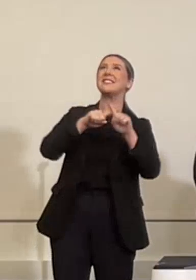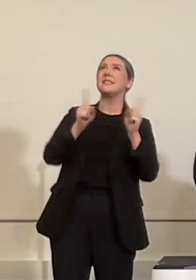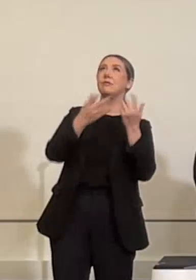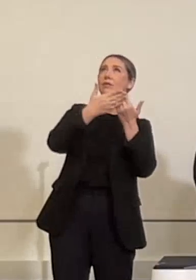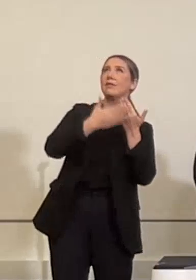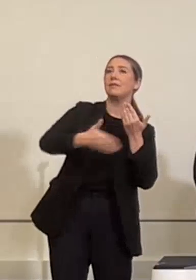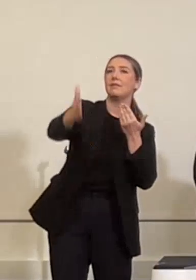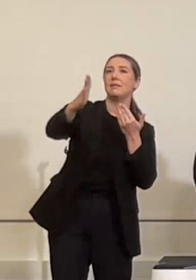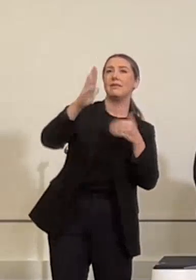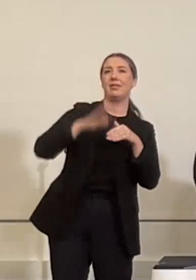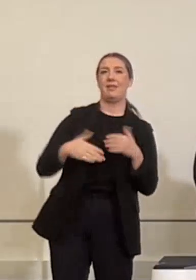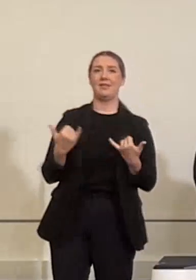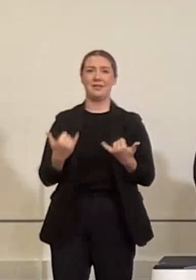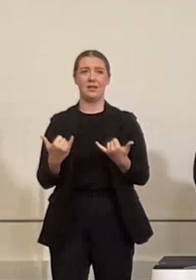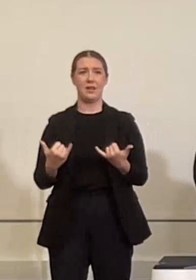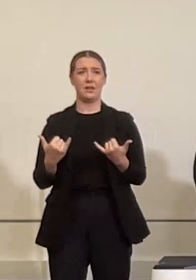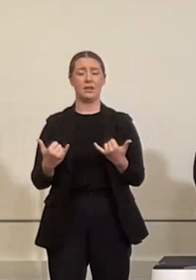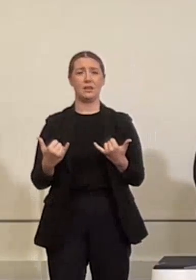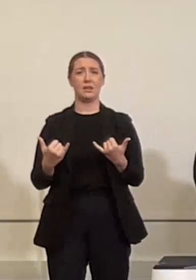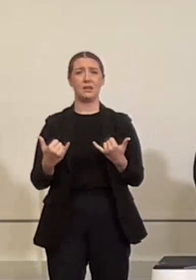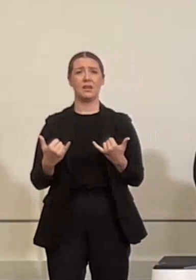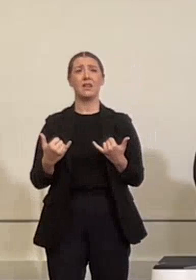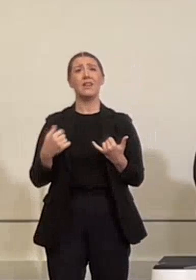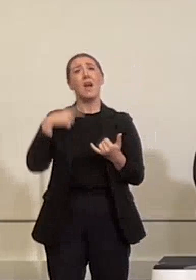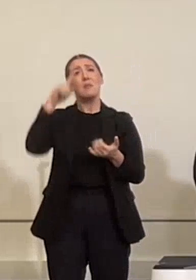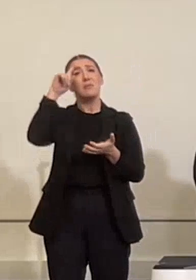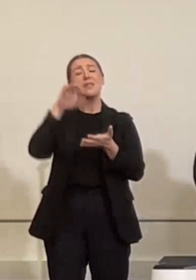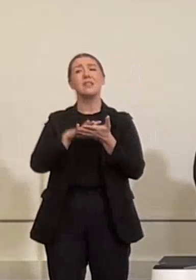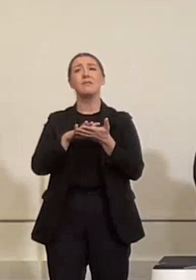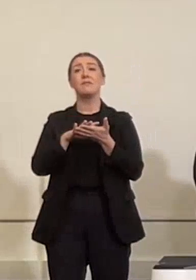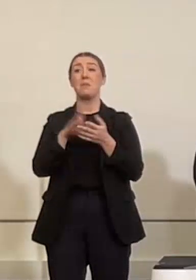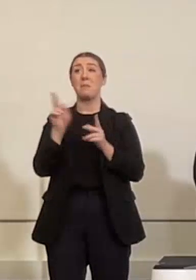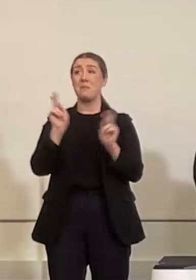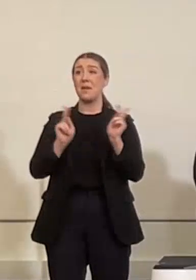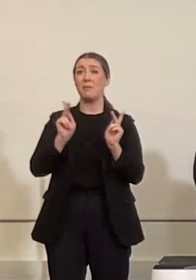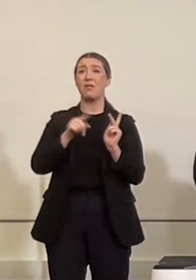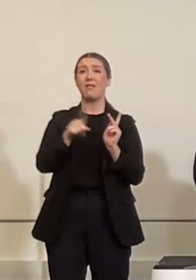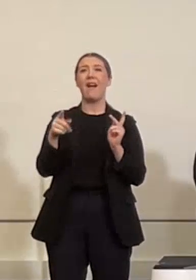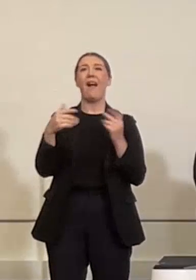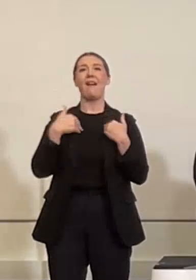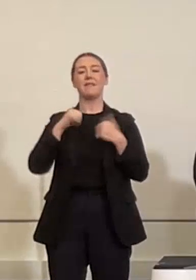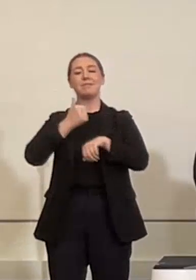believe that a lot of times people are keep, you know they they have their playbook and they know how they build products.